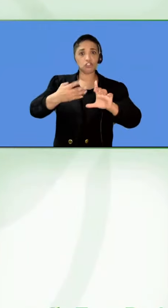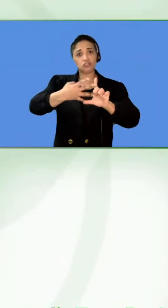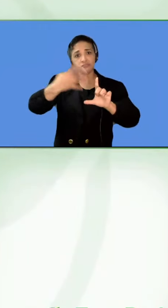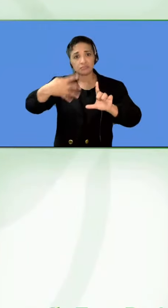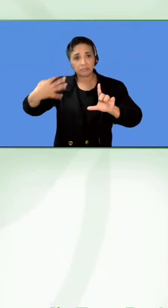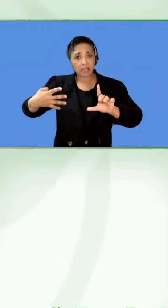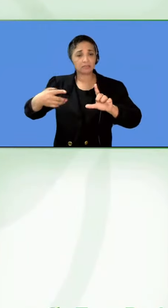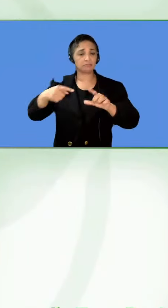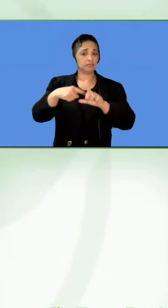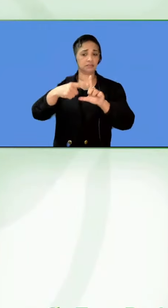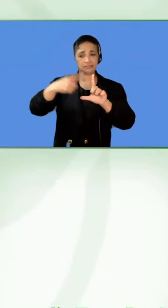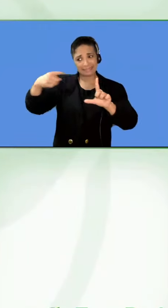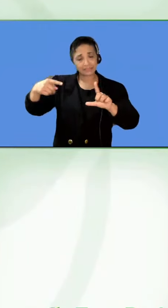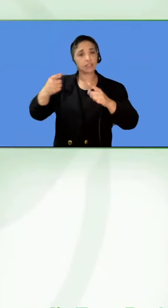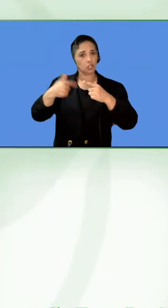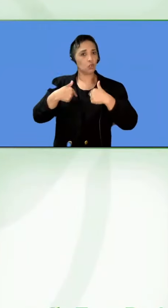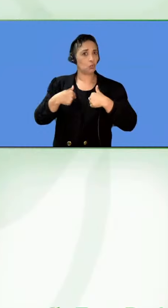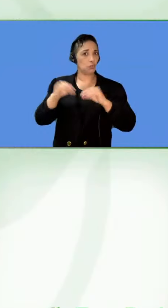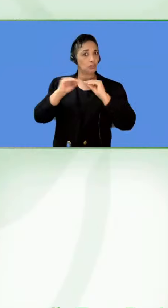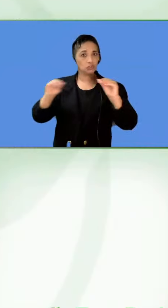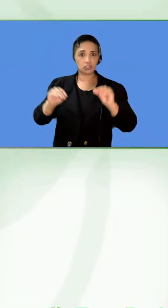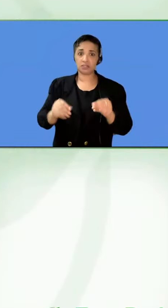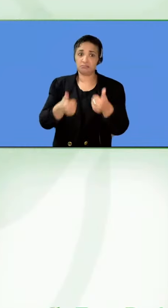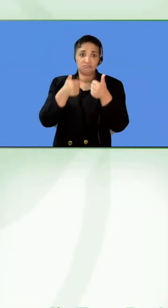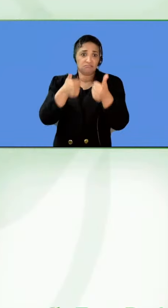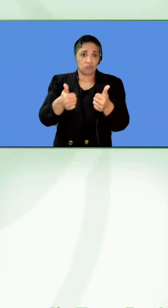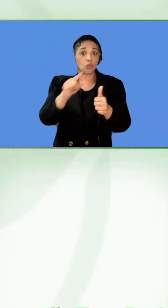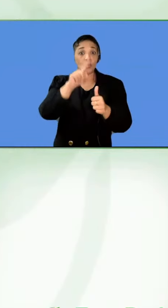And it's been very effective with our blind students.